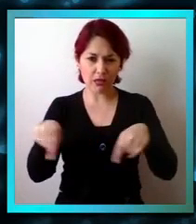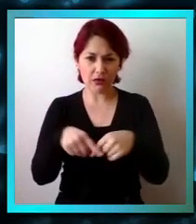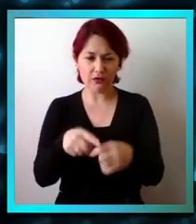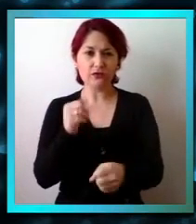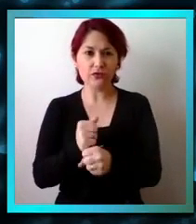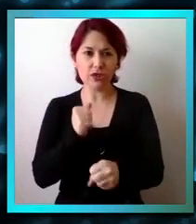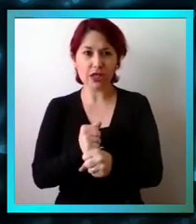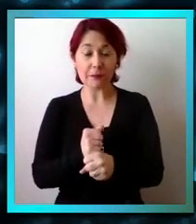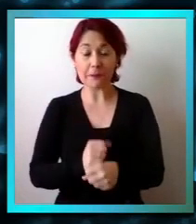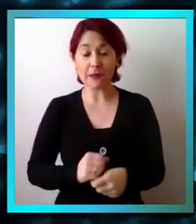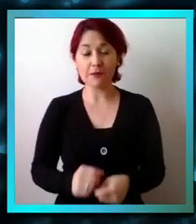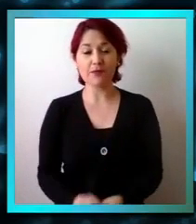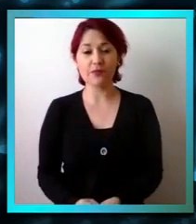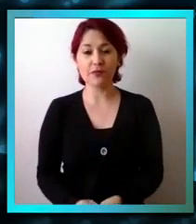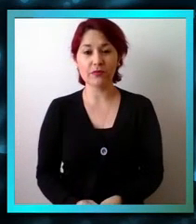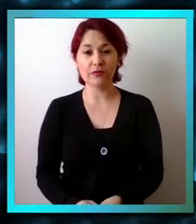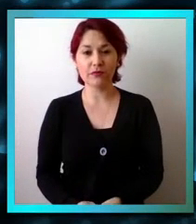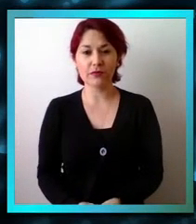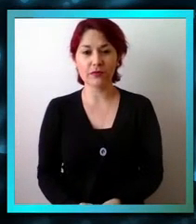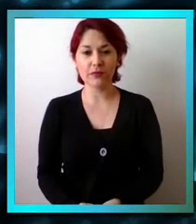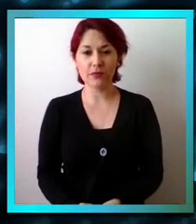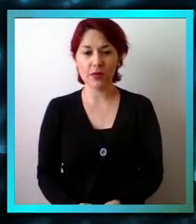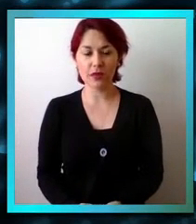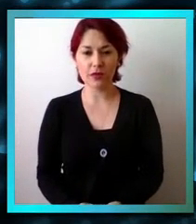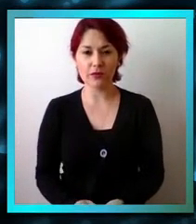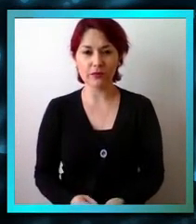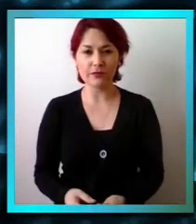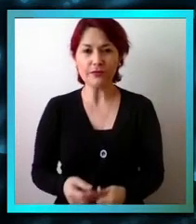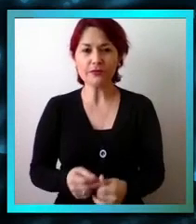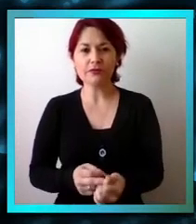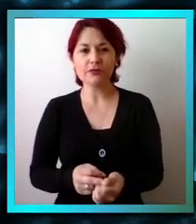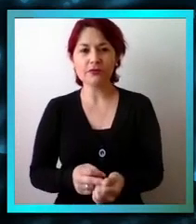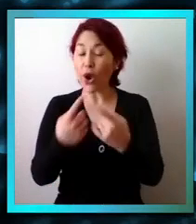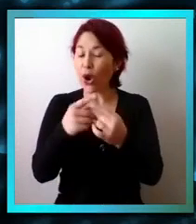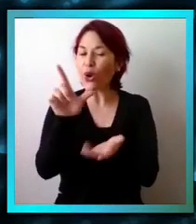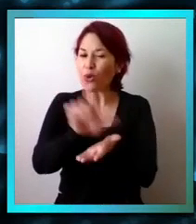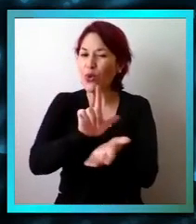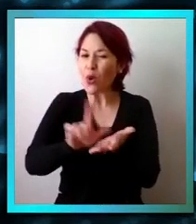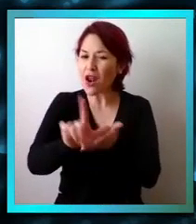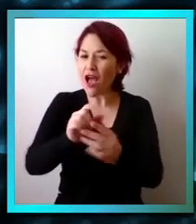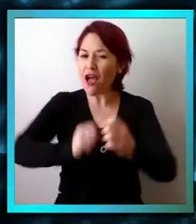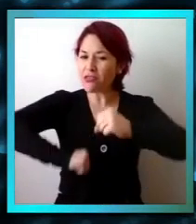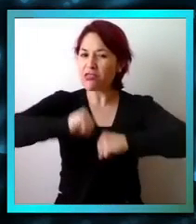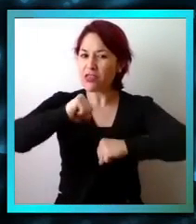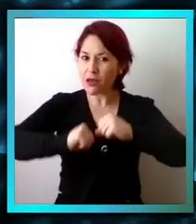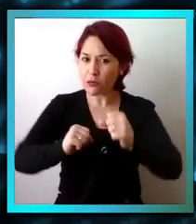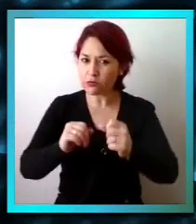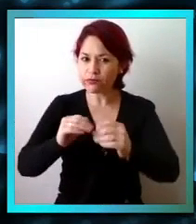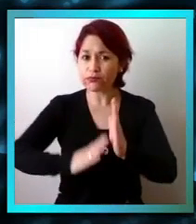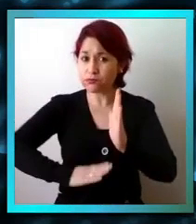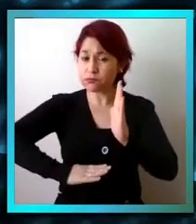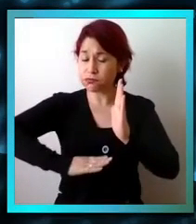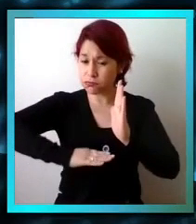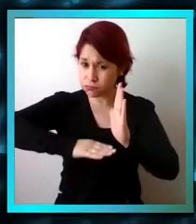manage all that uh and this is quite a complicated uh to protect the physical systems from their